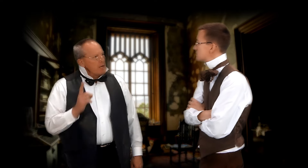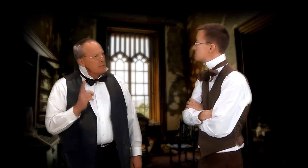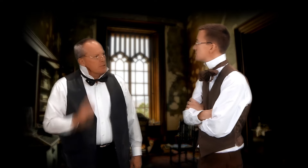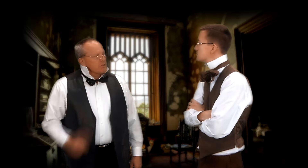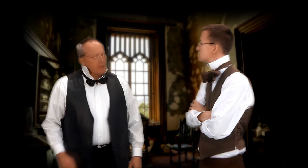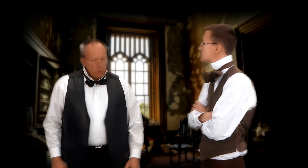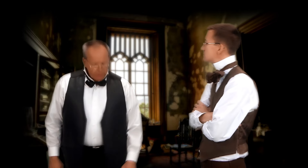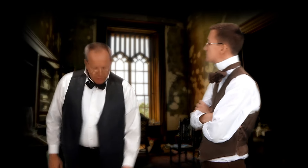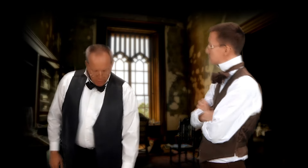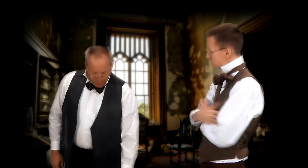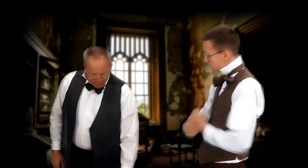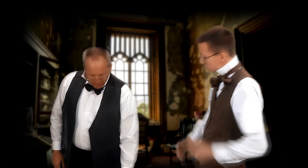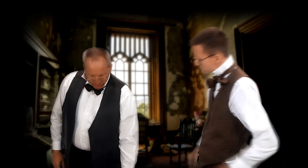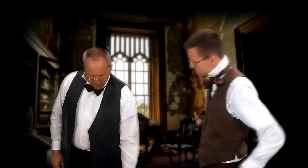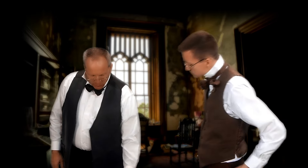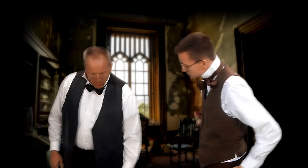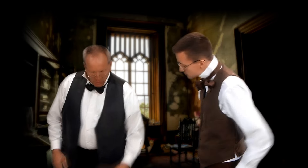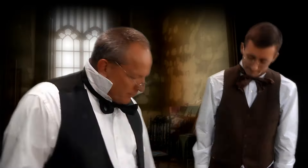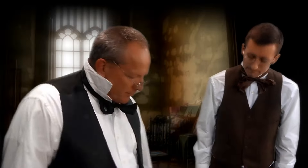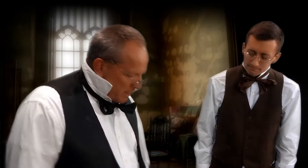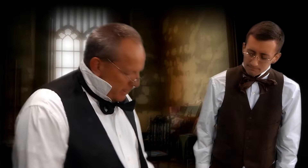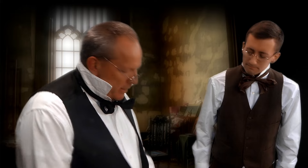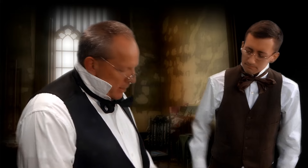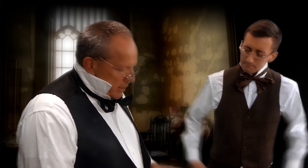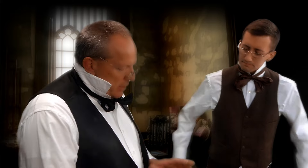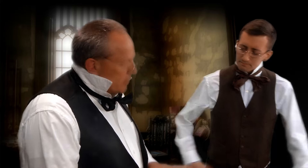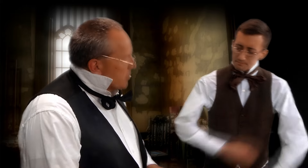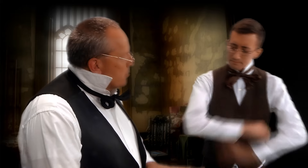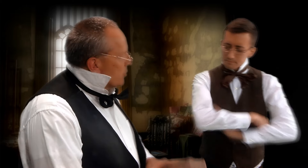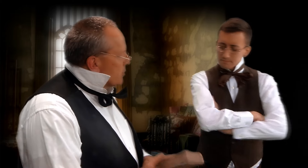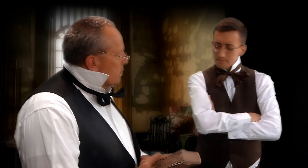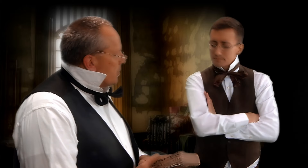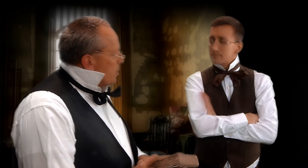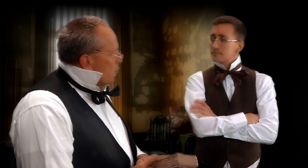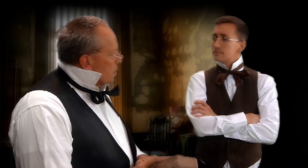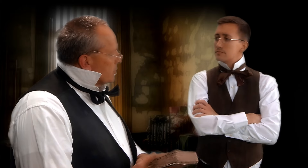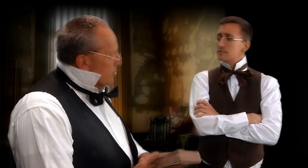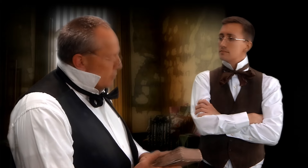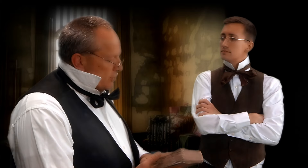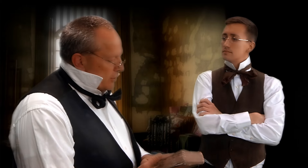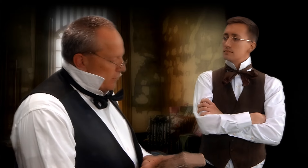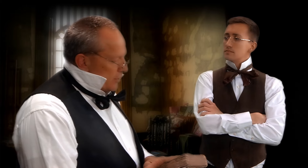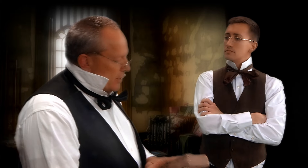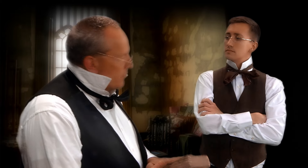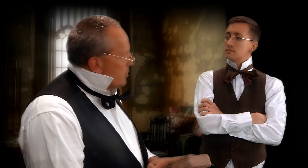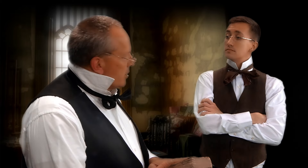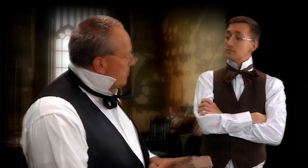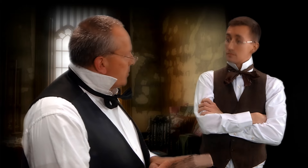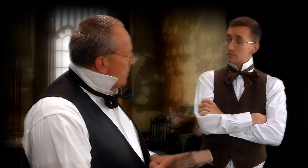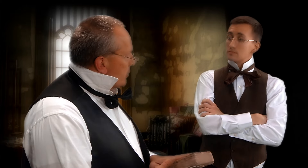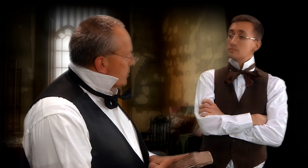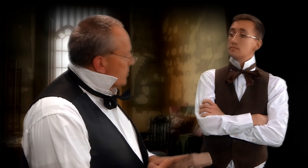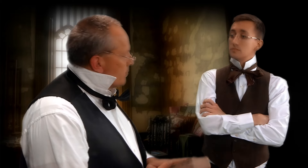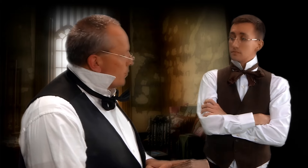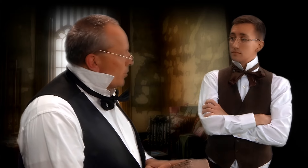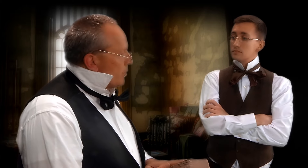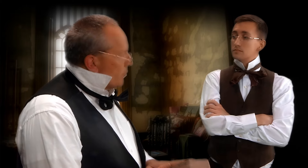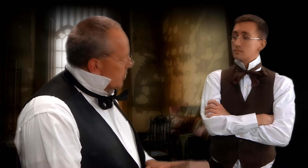Which reminds me, there's something I want to show you. This book is from Royal Institution for the Deaf and Dumb in Paris, written in French